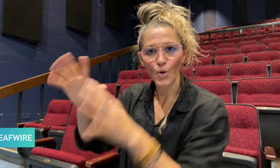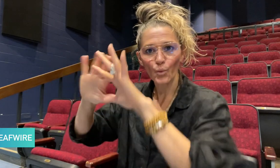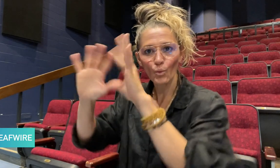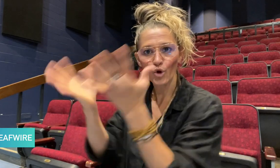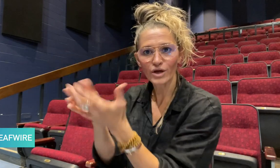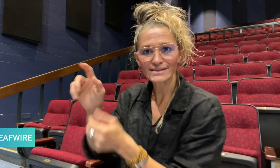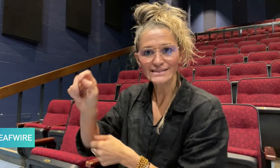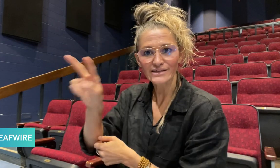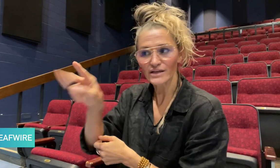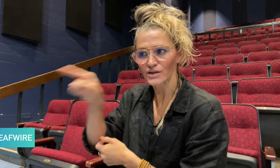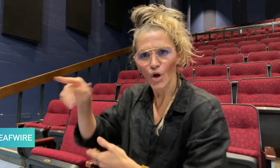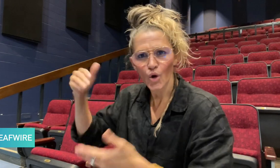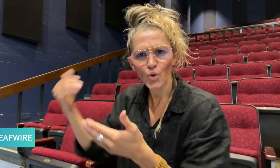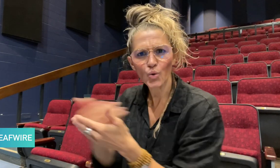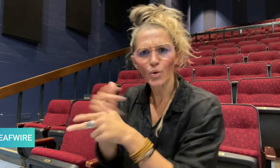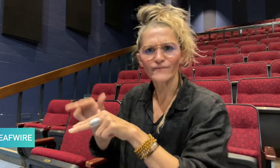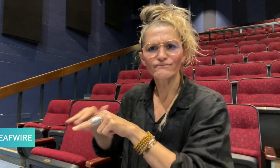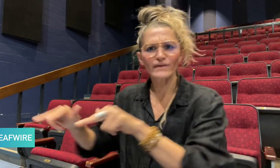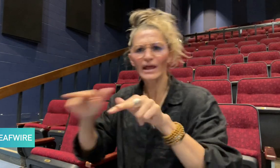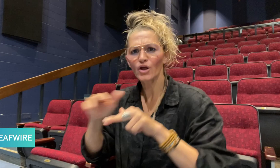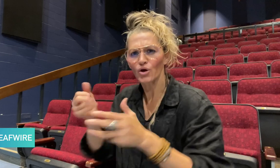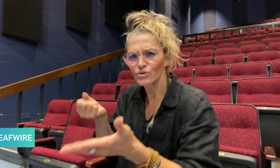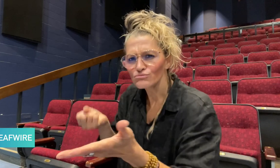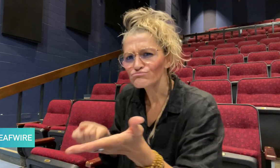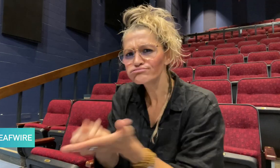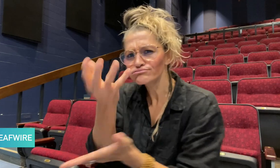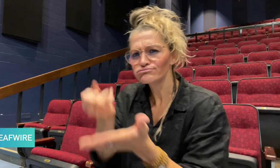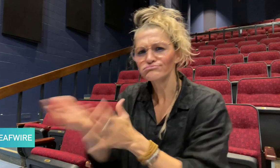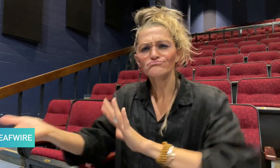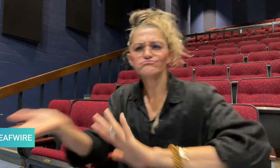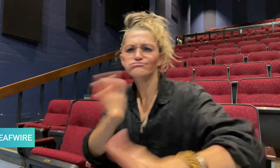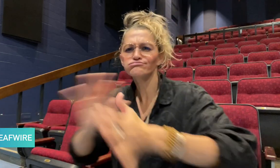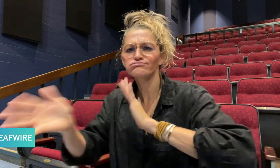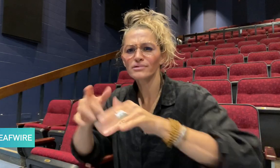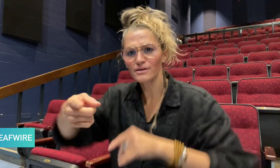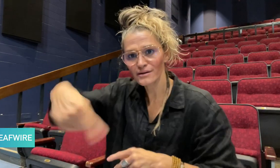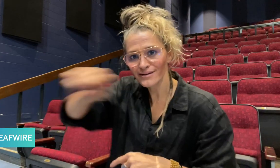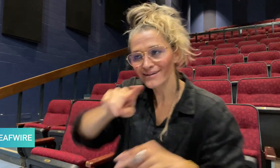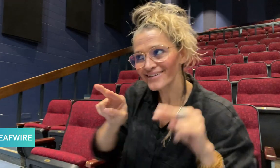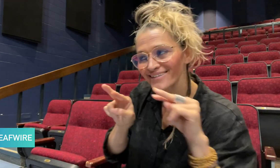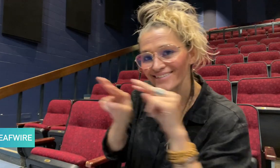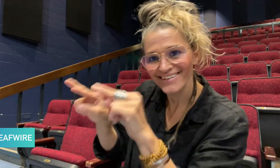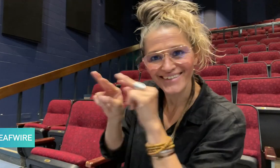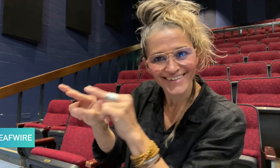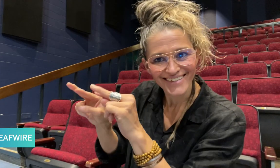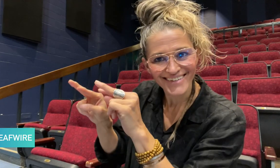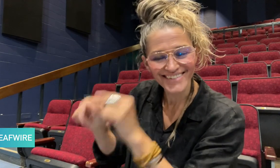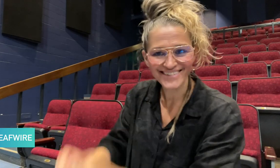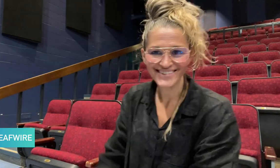H3 World TV to get new video updates!